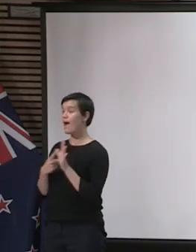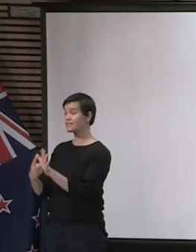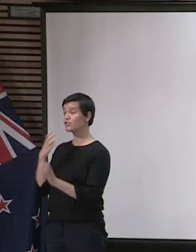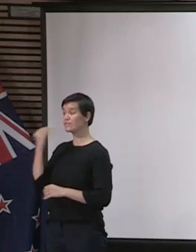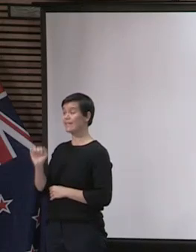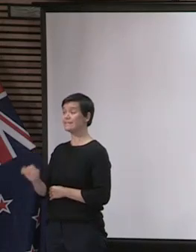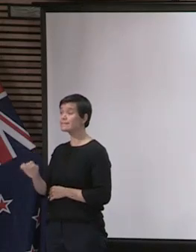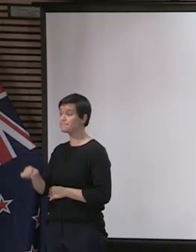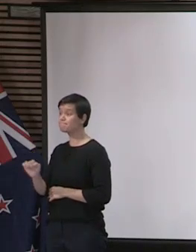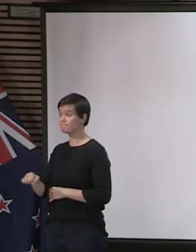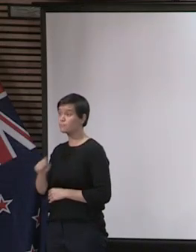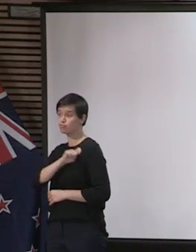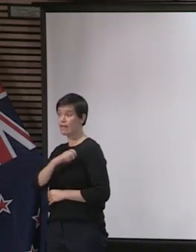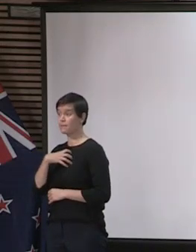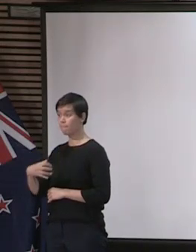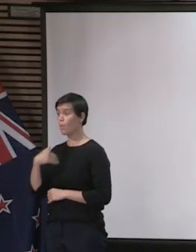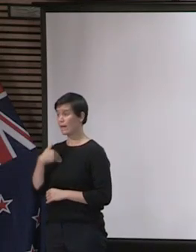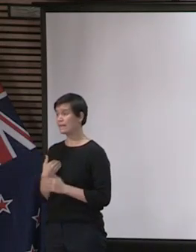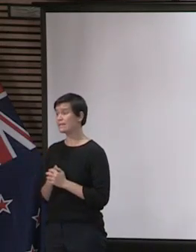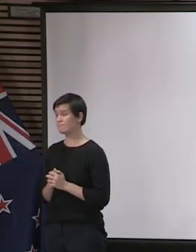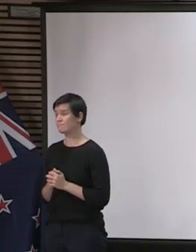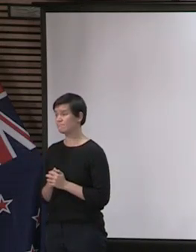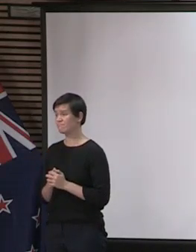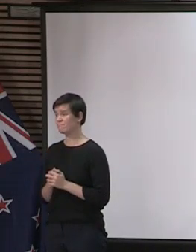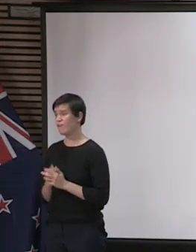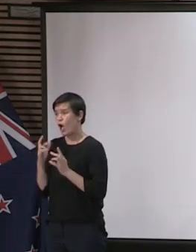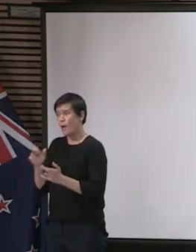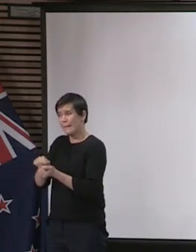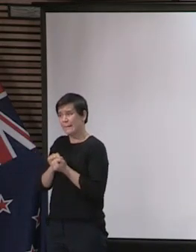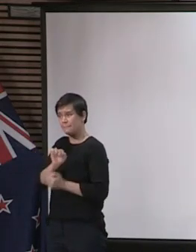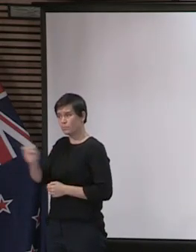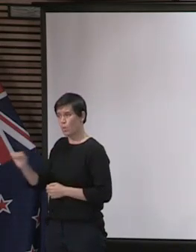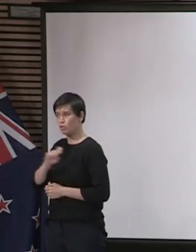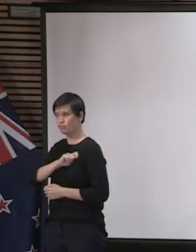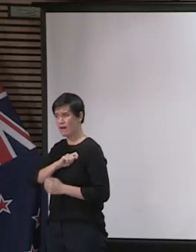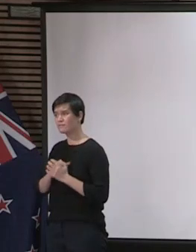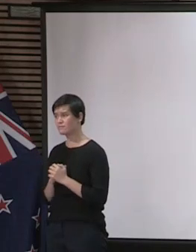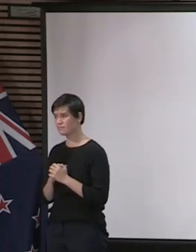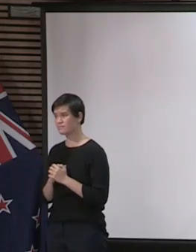PRIME MINISTER JACINDA ARDERN: Level 3 does come with higher trust and high expectations of